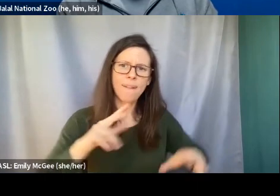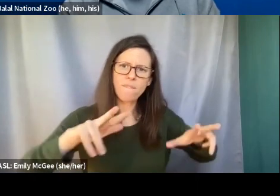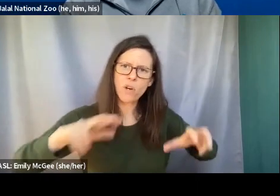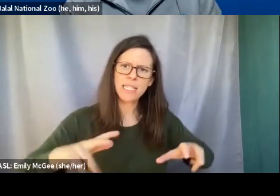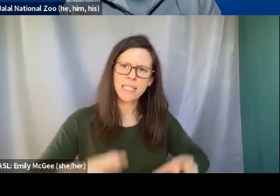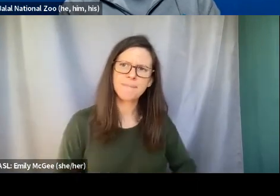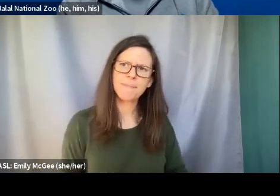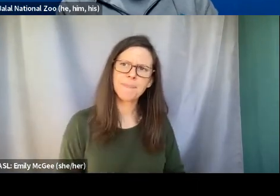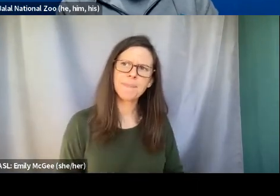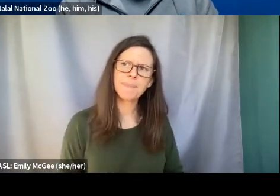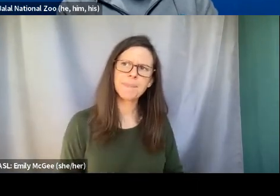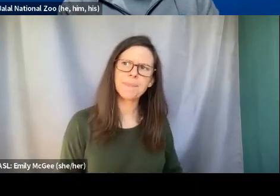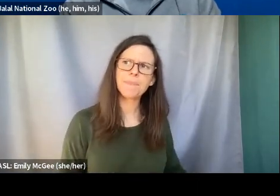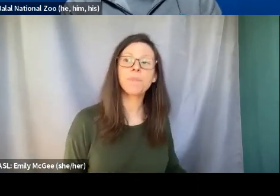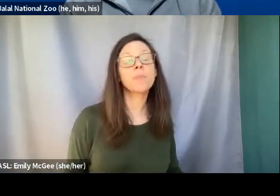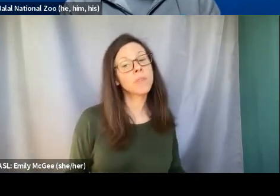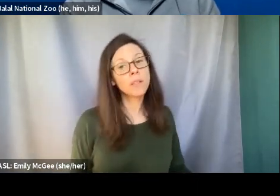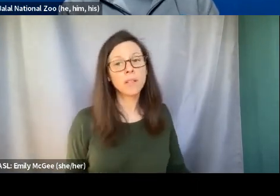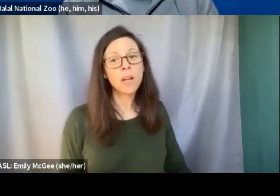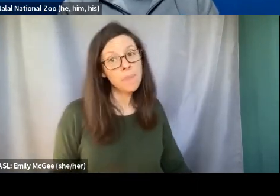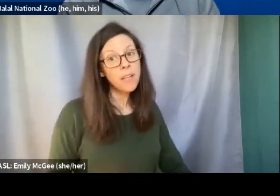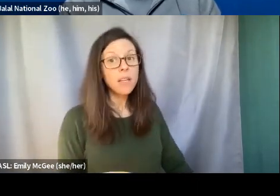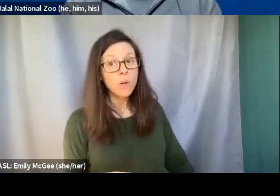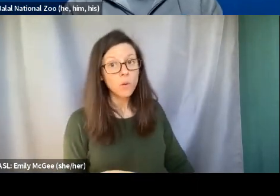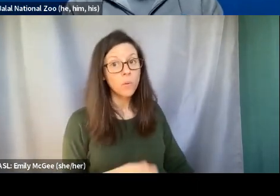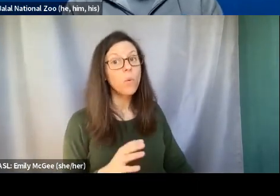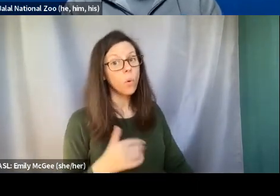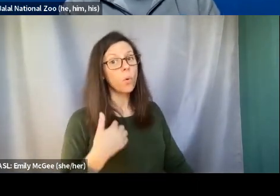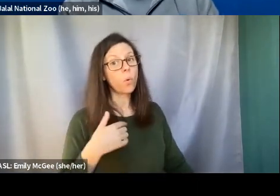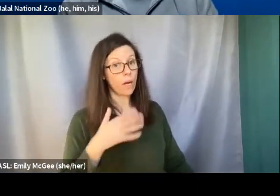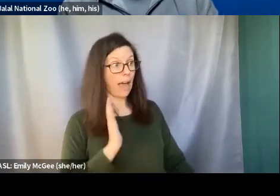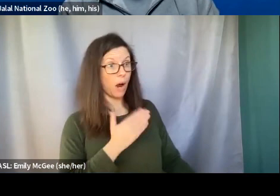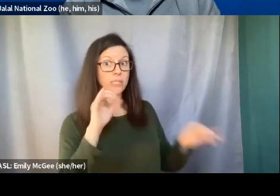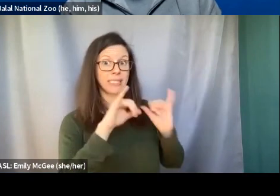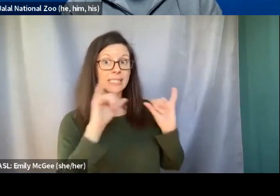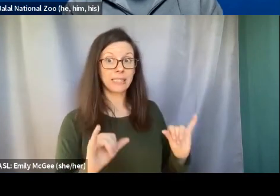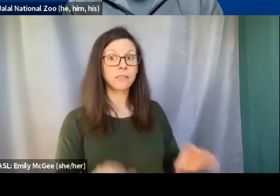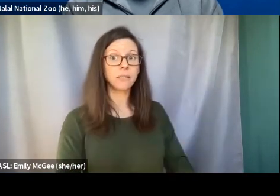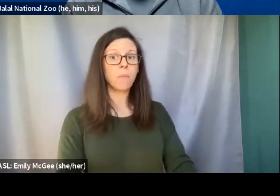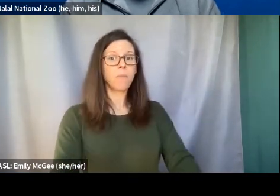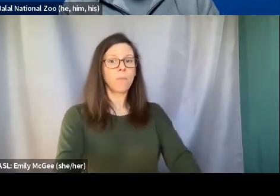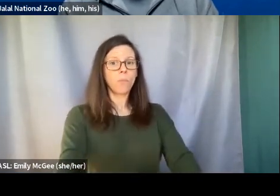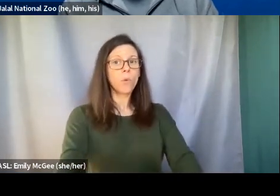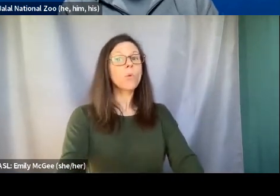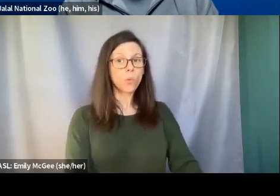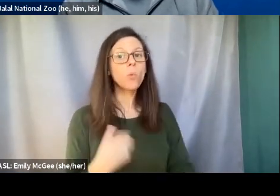work on are actually temperature controlled. We have like our seal and sea lion exhibit